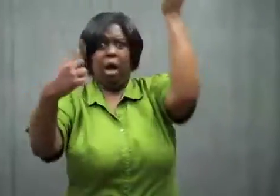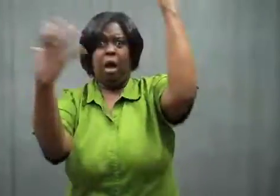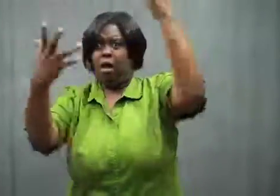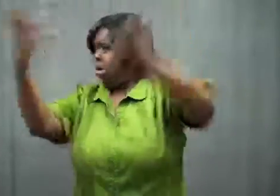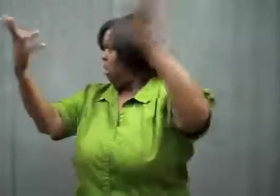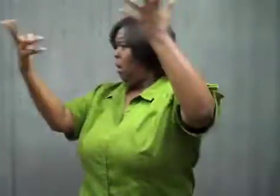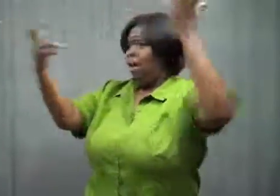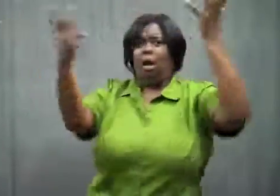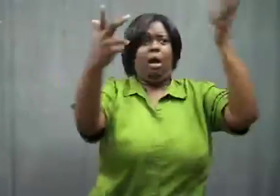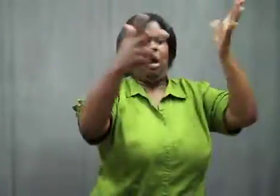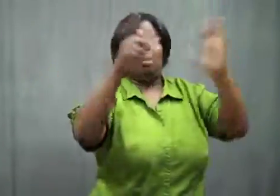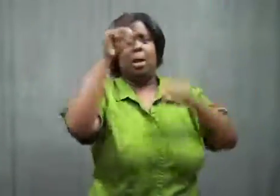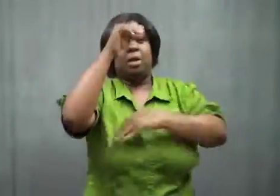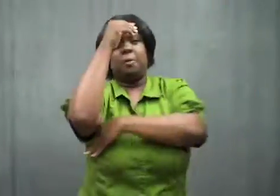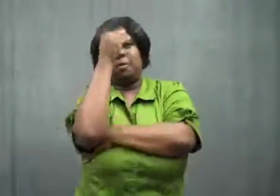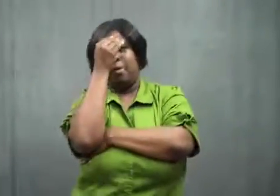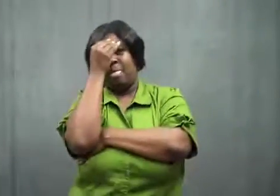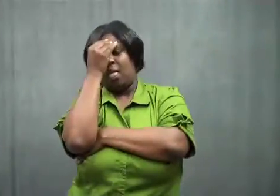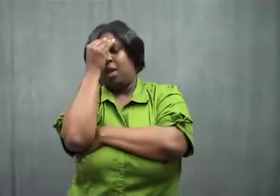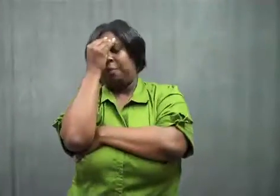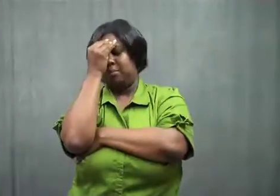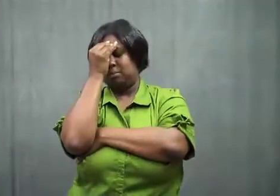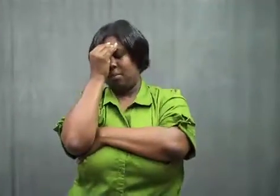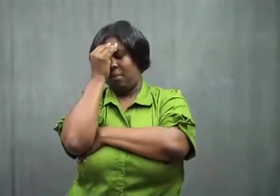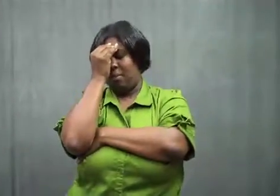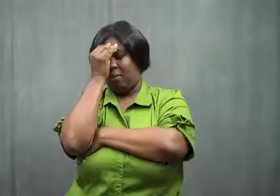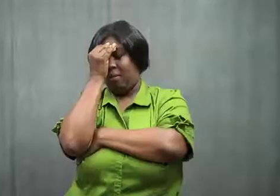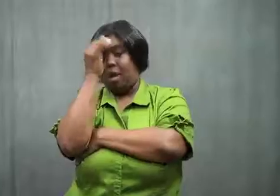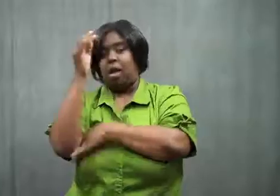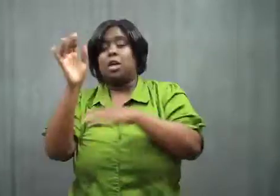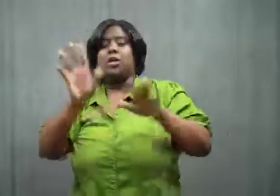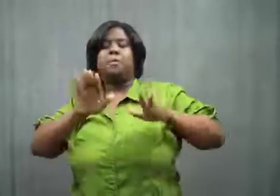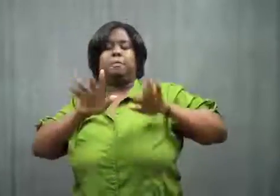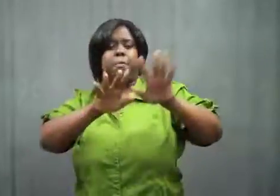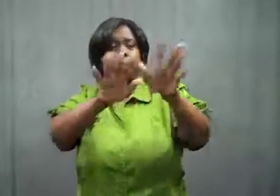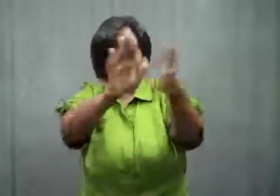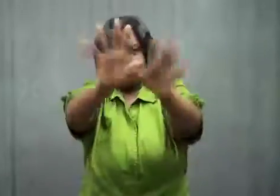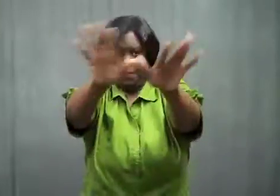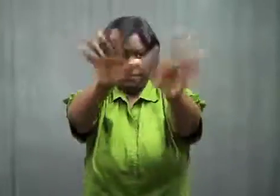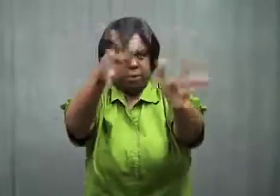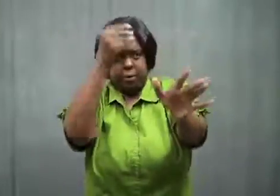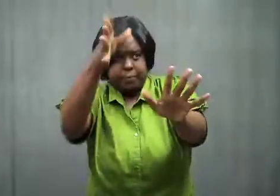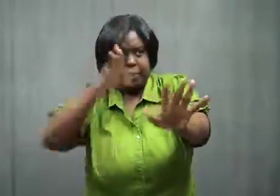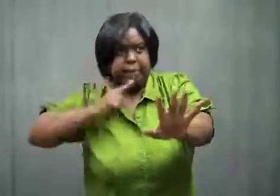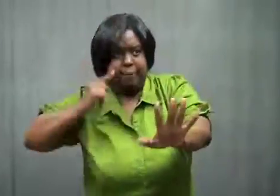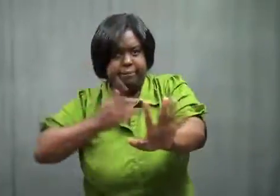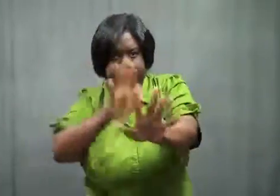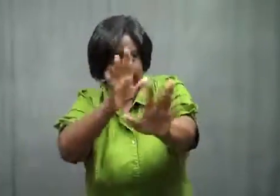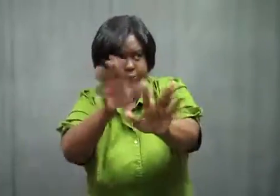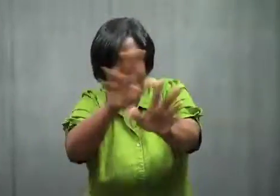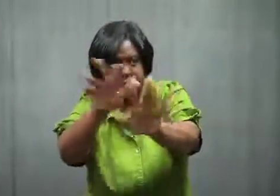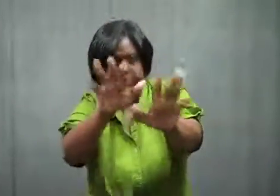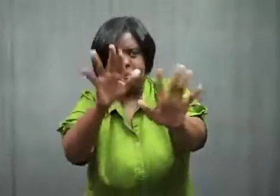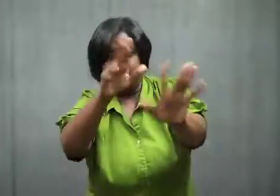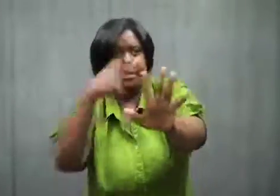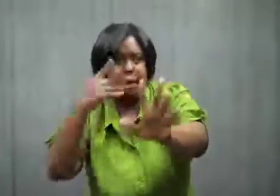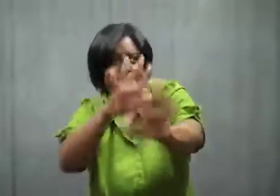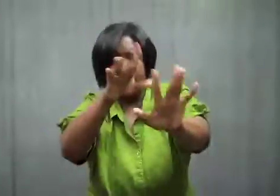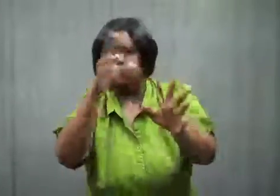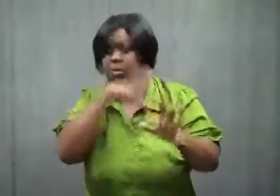What was going on? My aunt just stood there with her hand on her head.